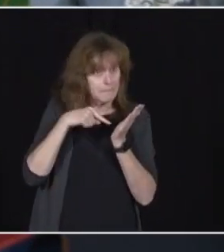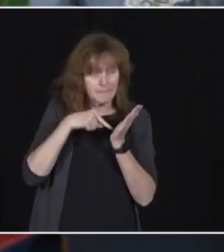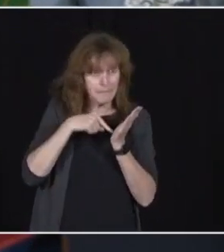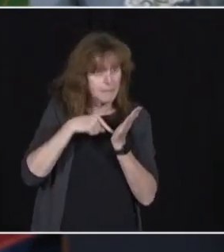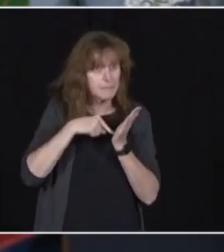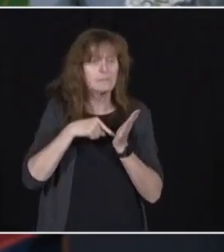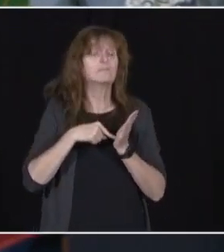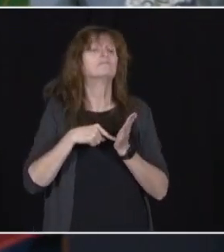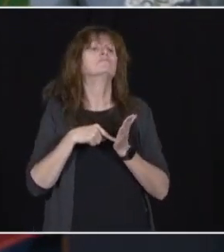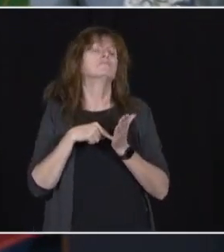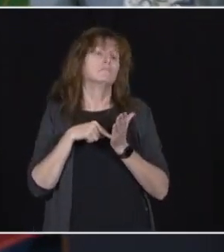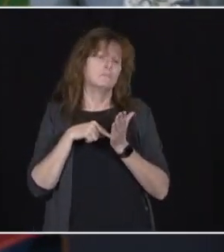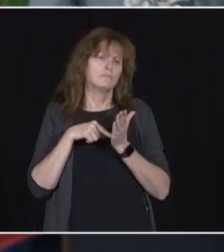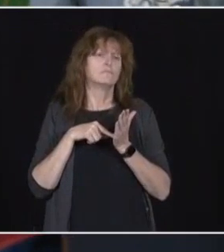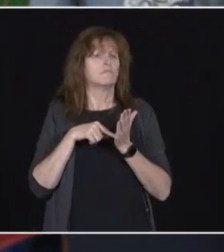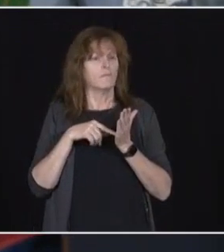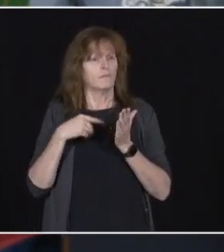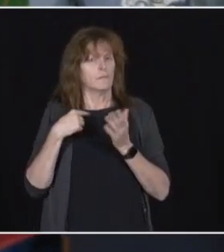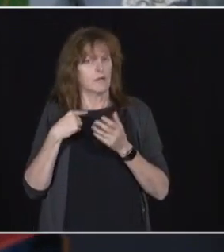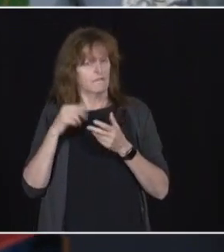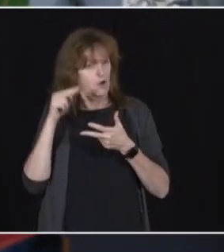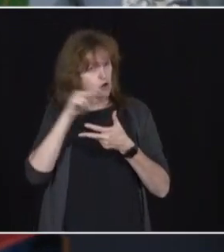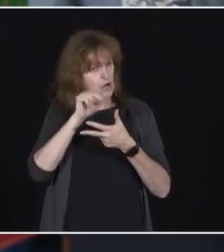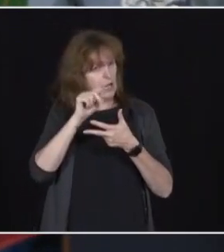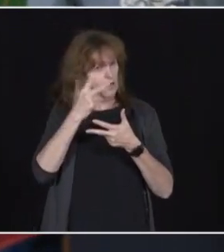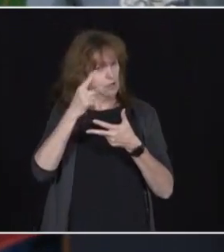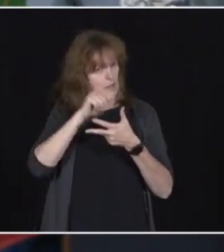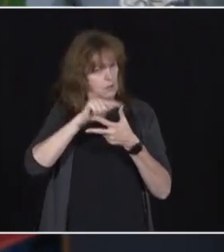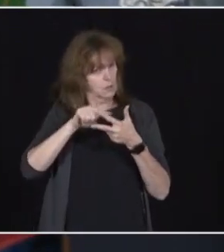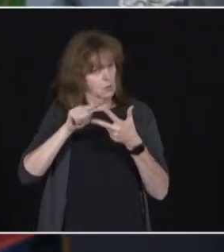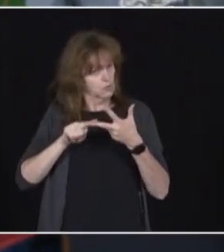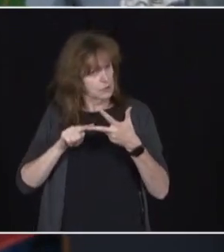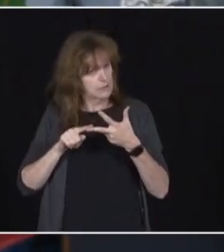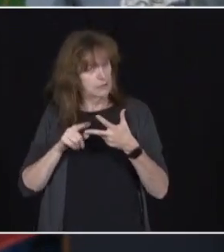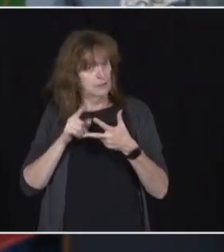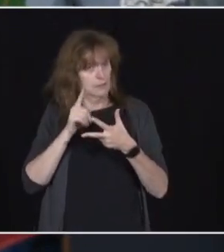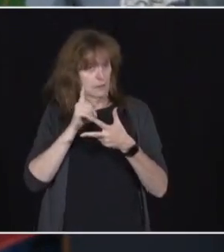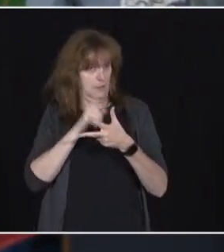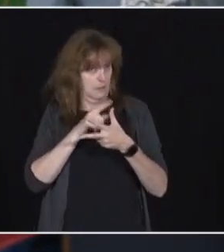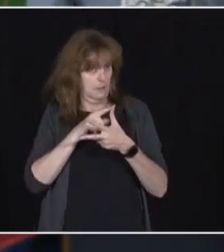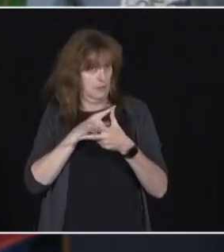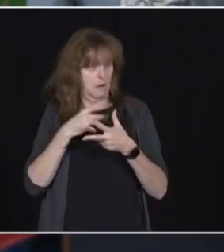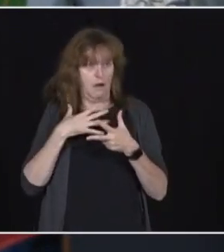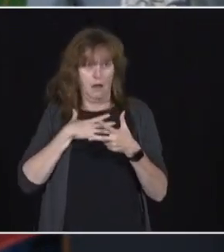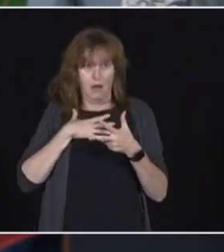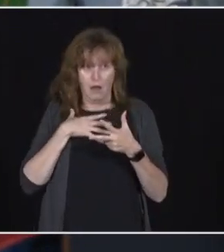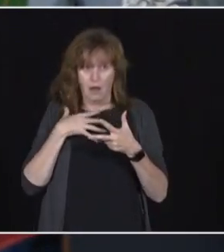I am going to present back to Dr Williams in a second, but it is so important to have this app.